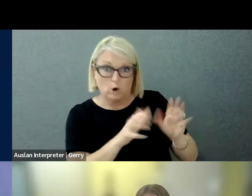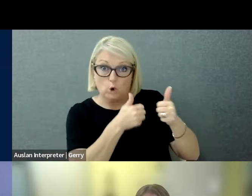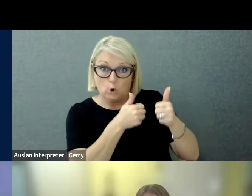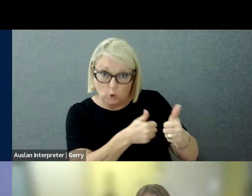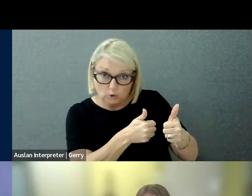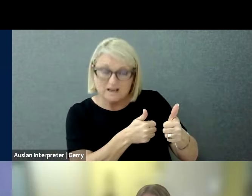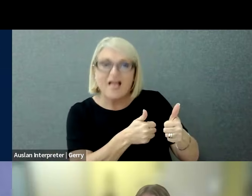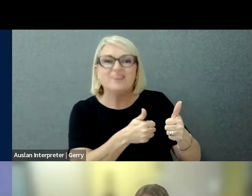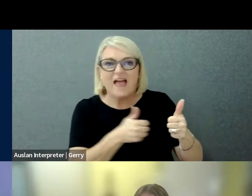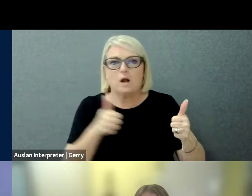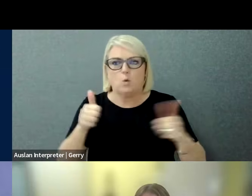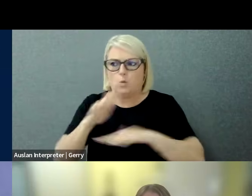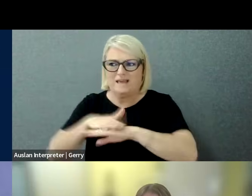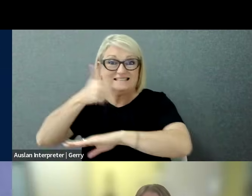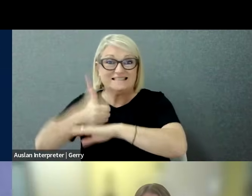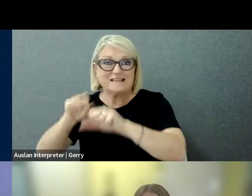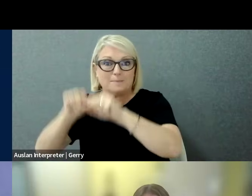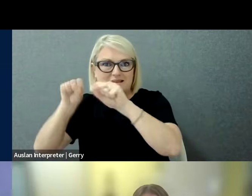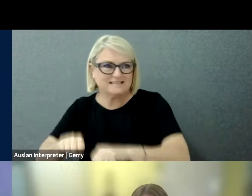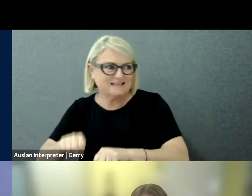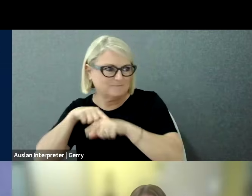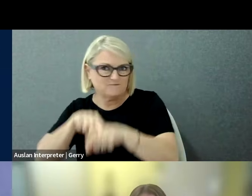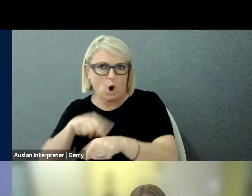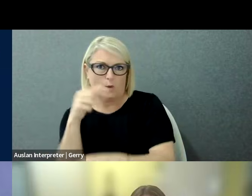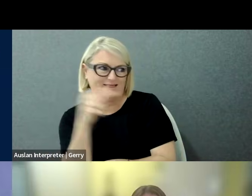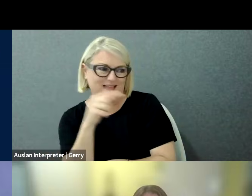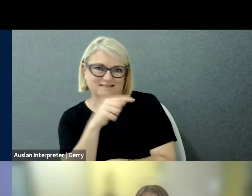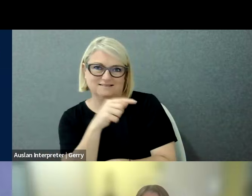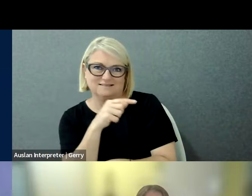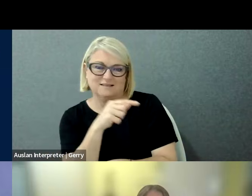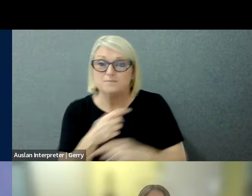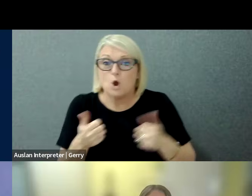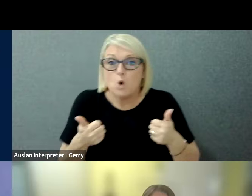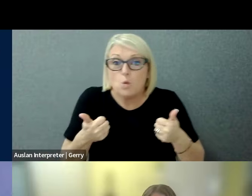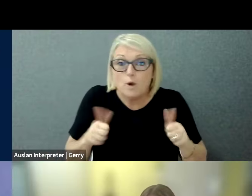got quite a bit of juicy stuff in that system that's already there. It's not like a great big